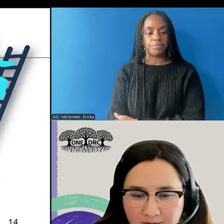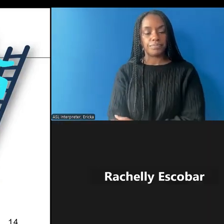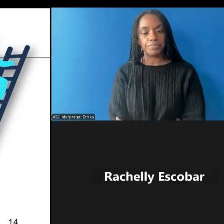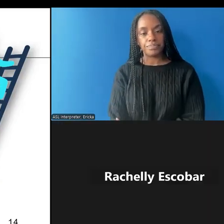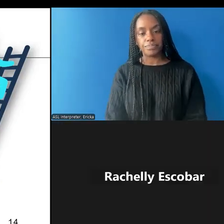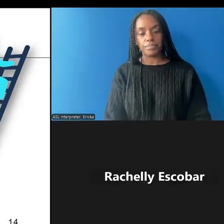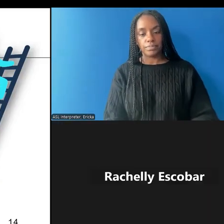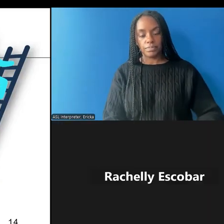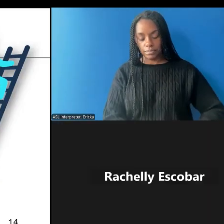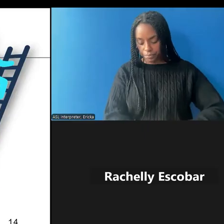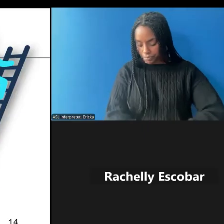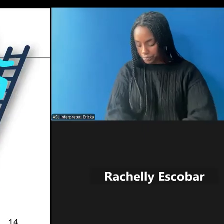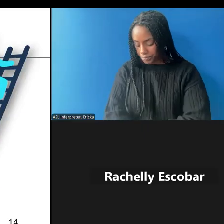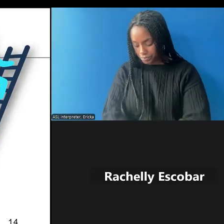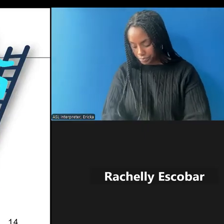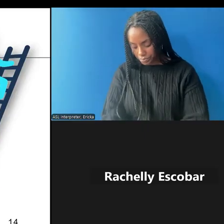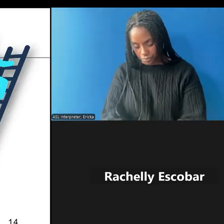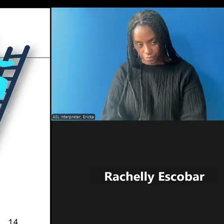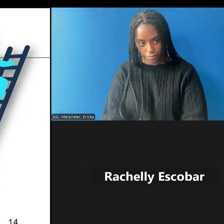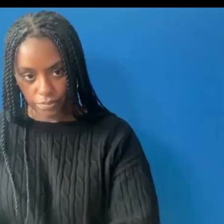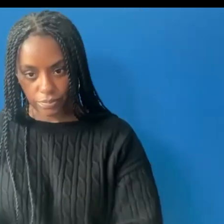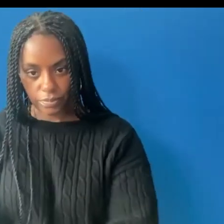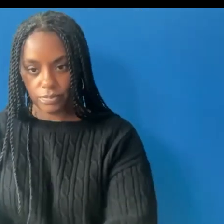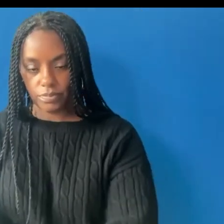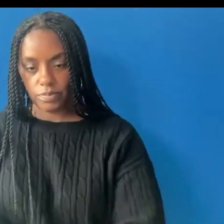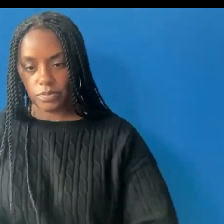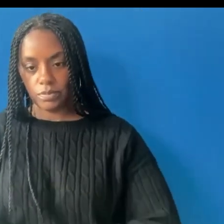So the first one is to identify the need, right.